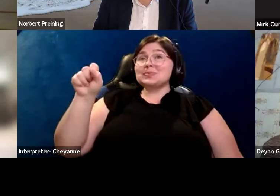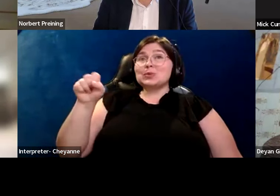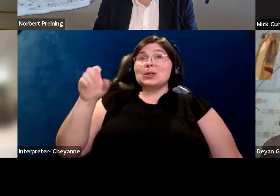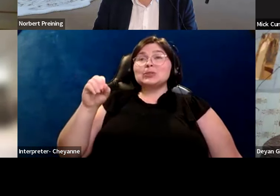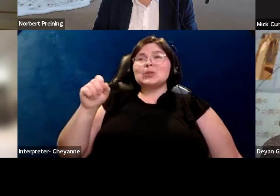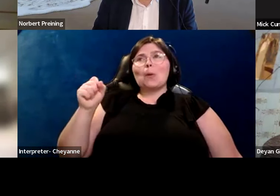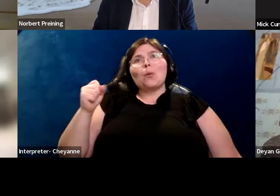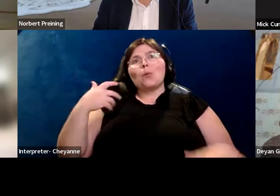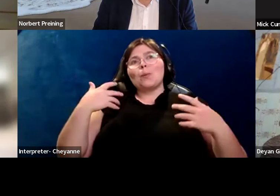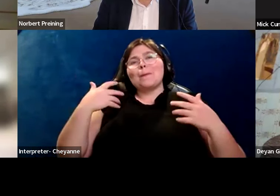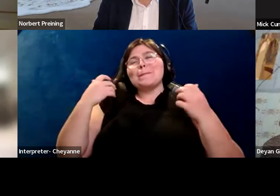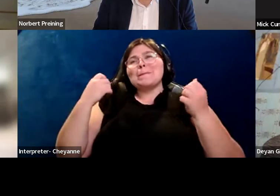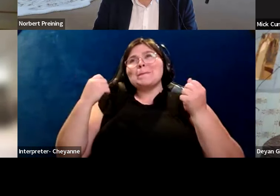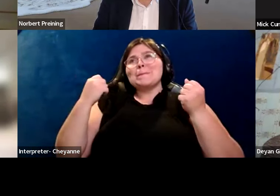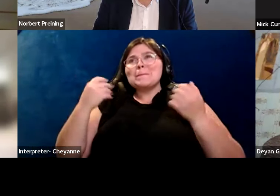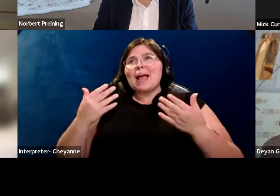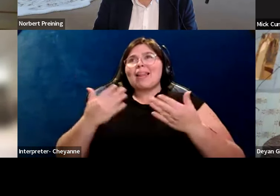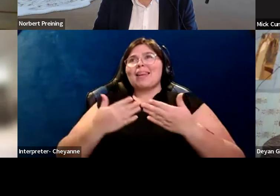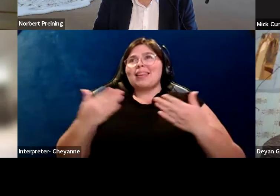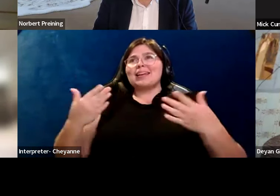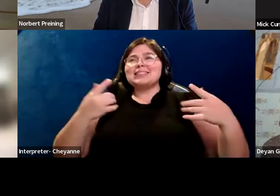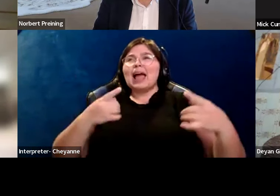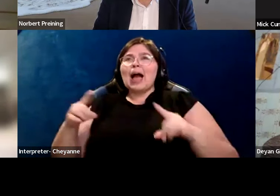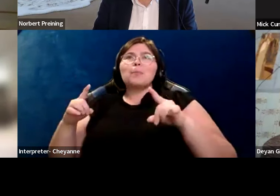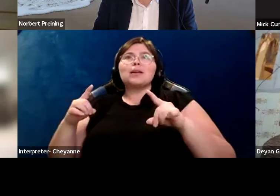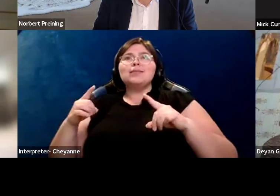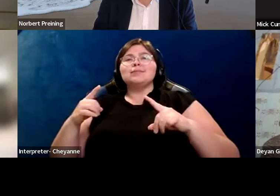of things that happen all the way from, I guess,